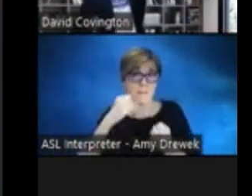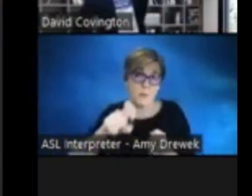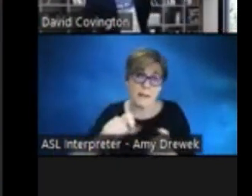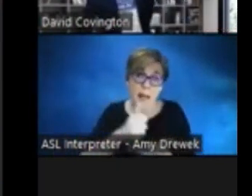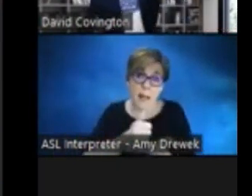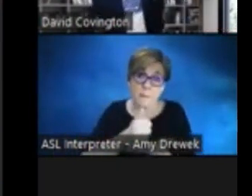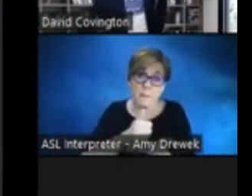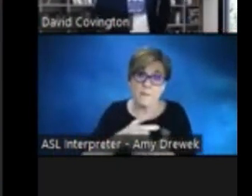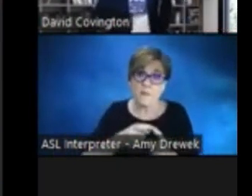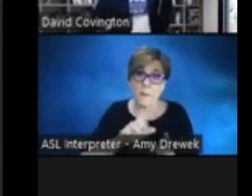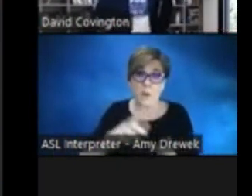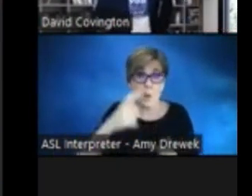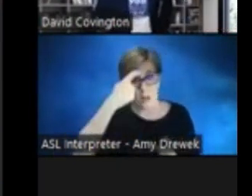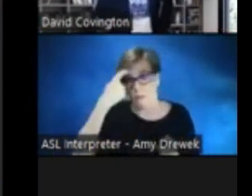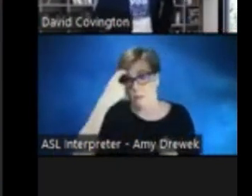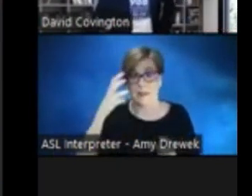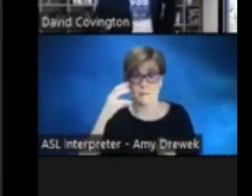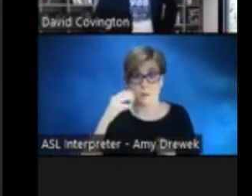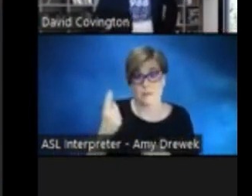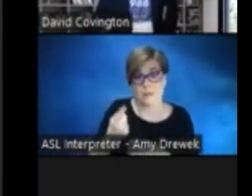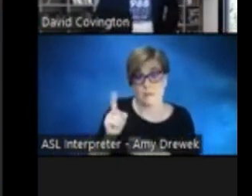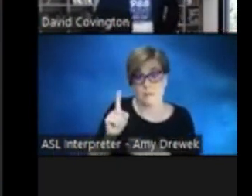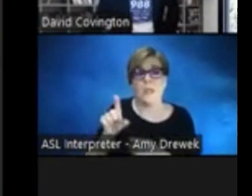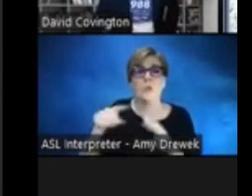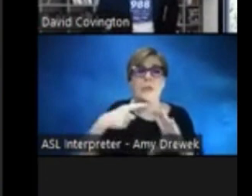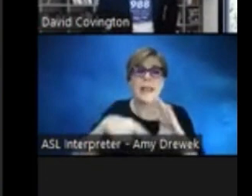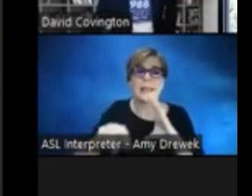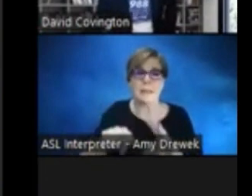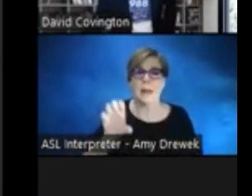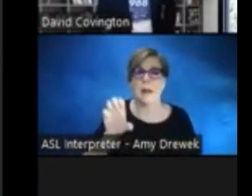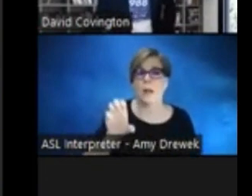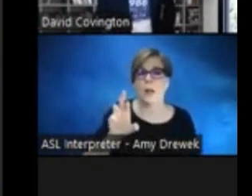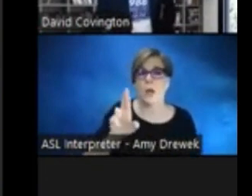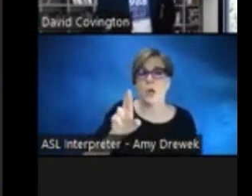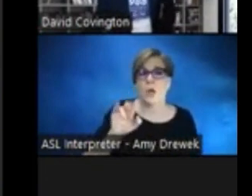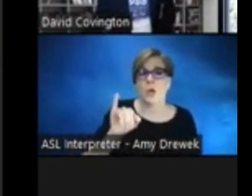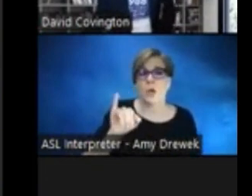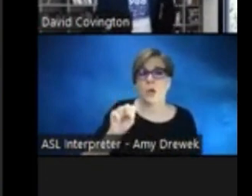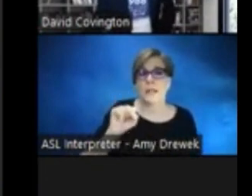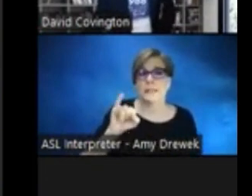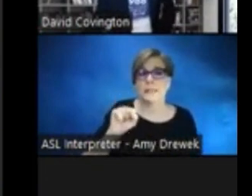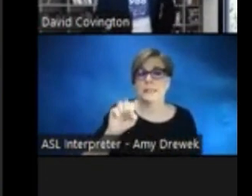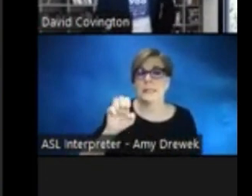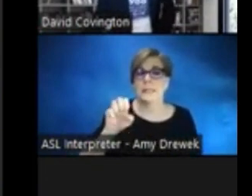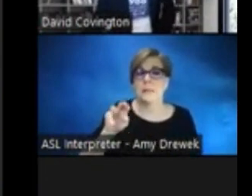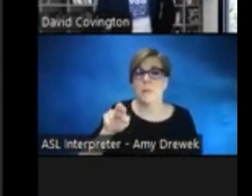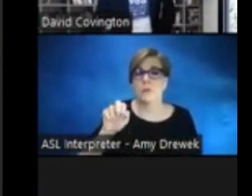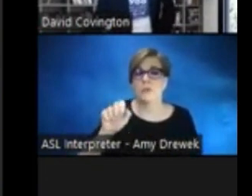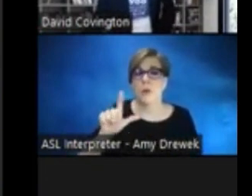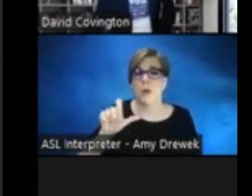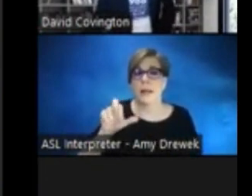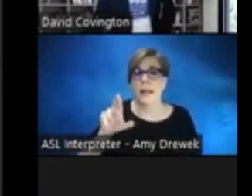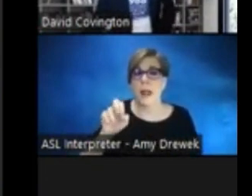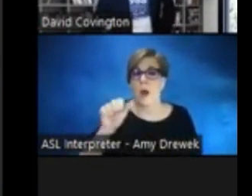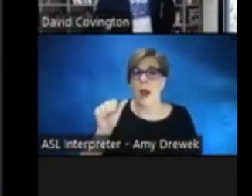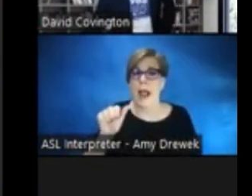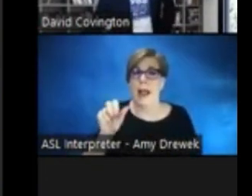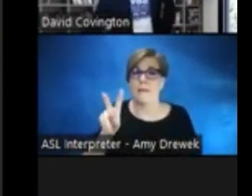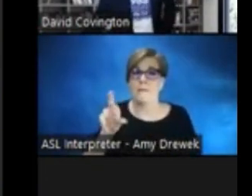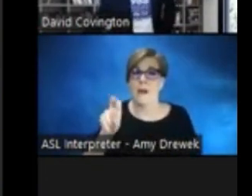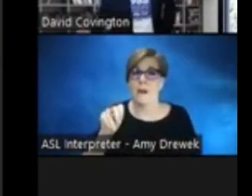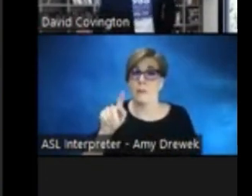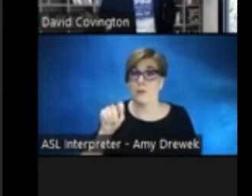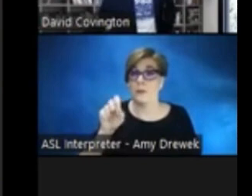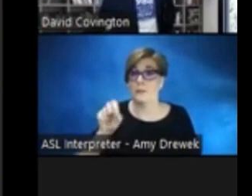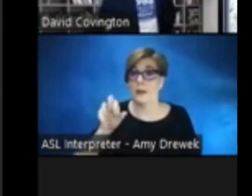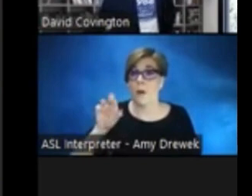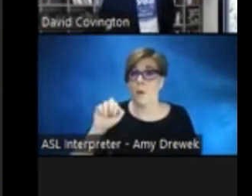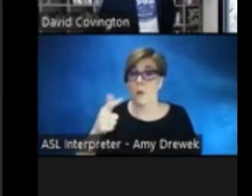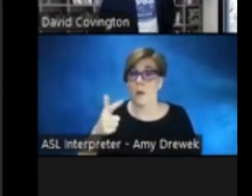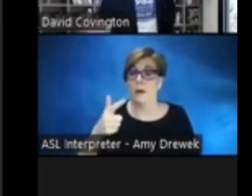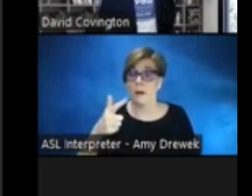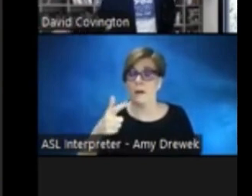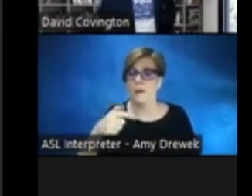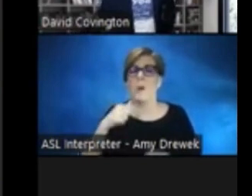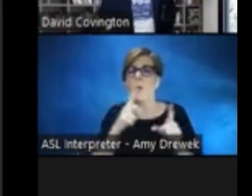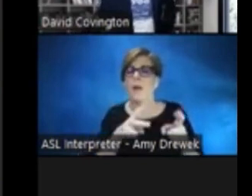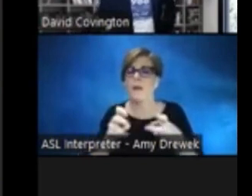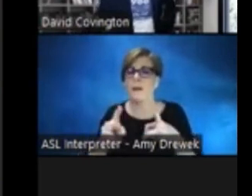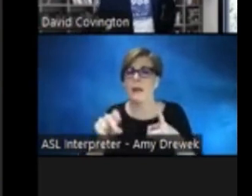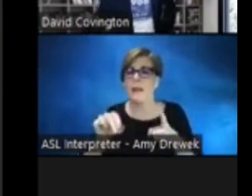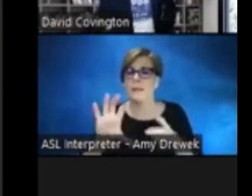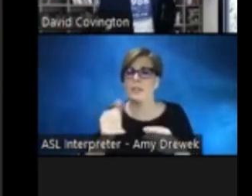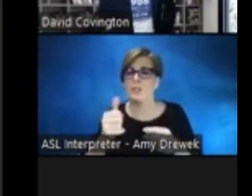IF EMAIL THEM -- I WILL PUT IT IN THE CHAT -- SOMEONE WILL SCHEDULE A WELLNESS CHECK